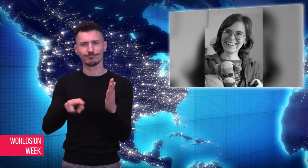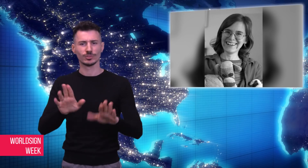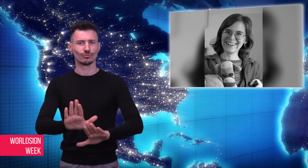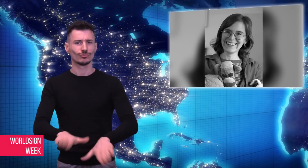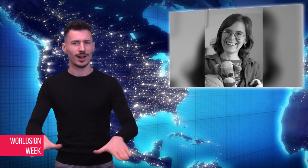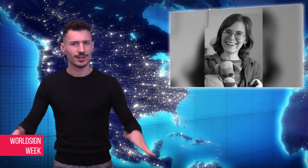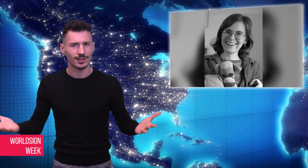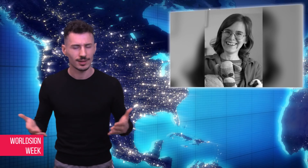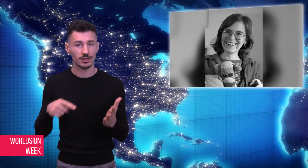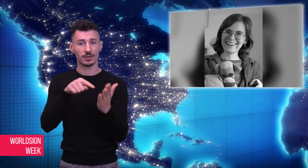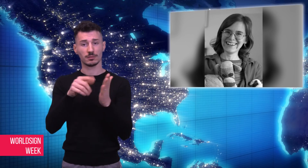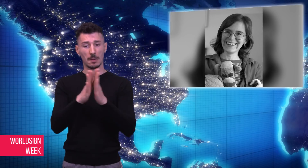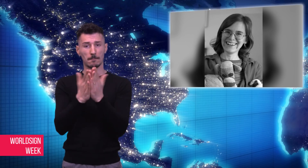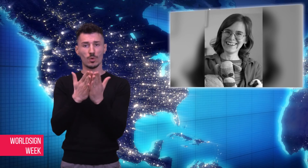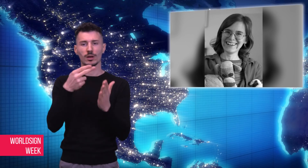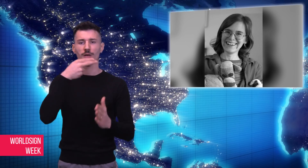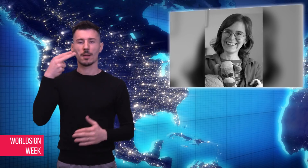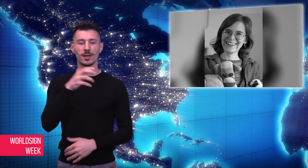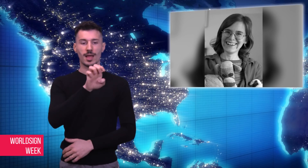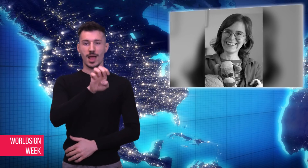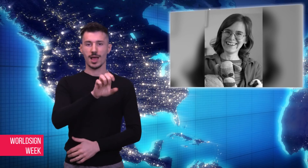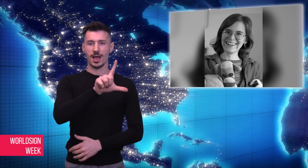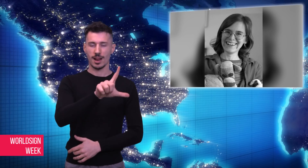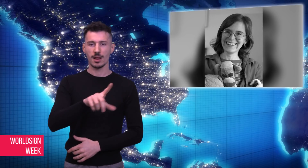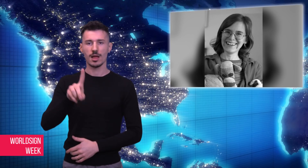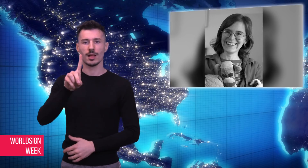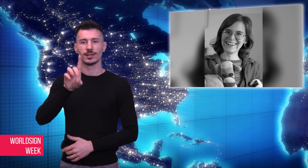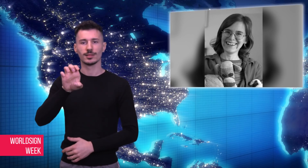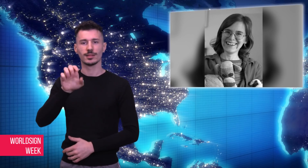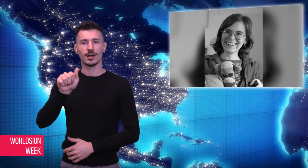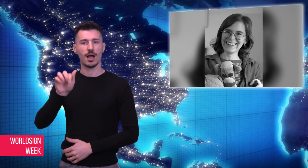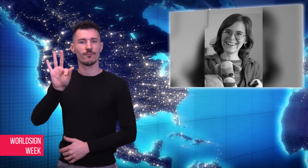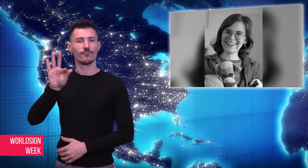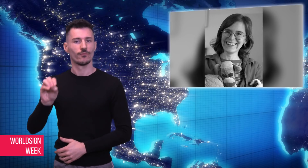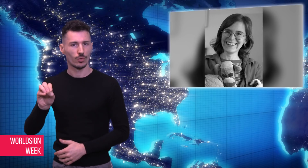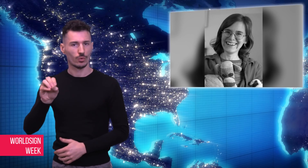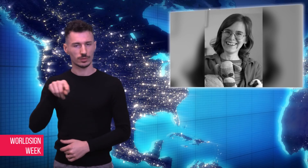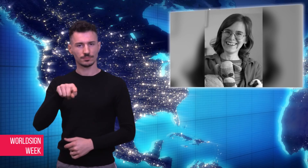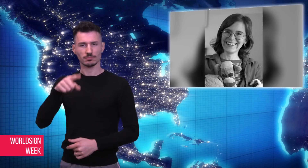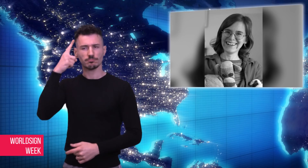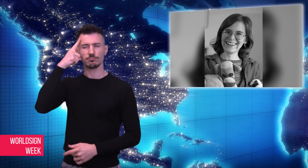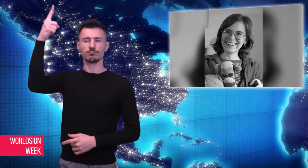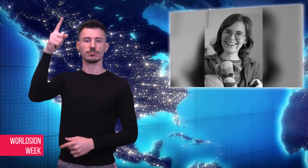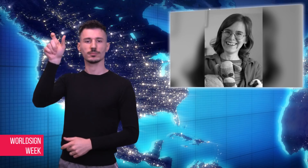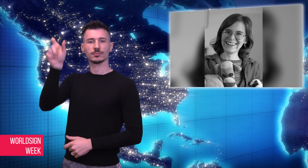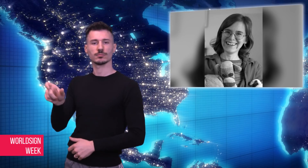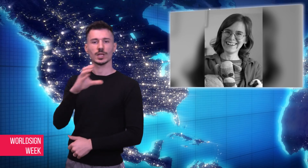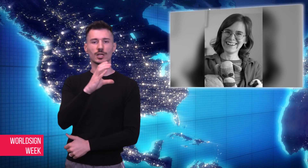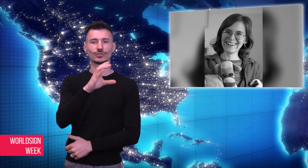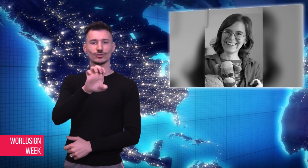Cece Bell features a young girl dealing with hearing loss and